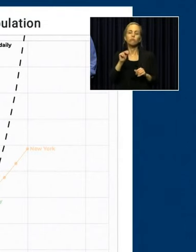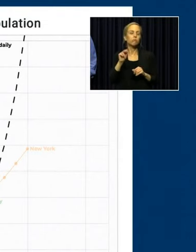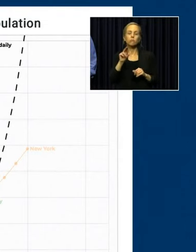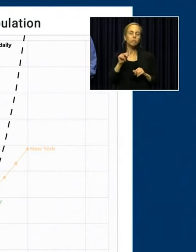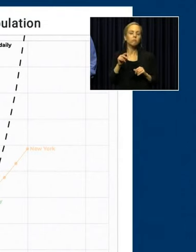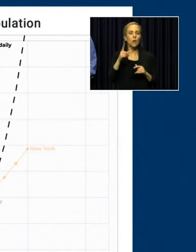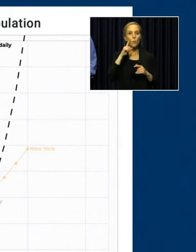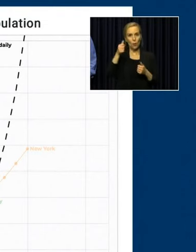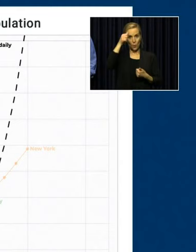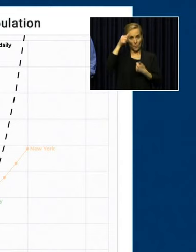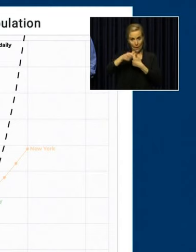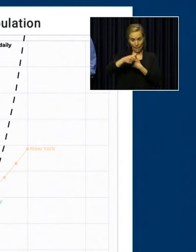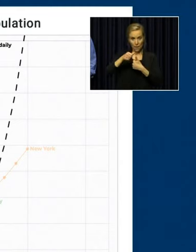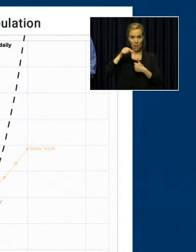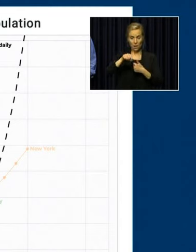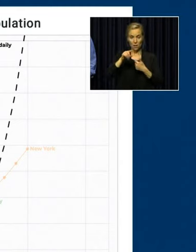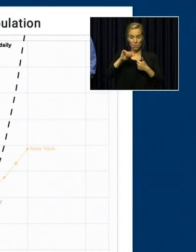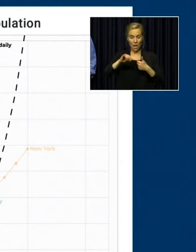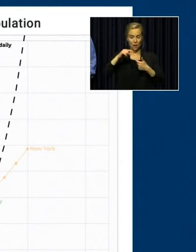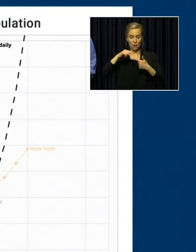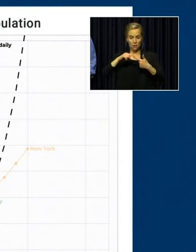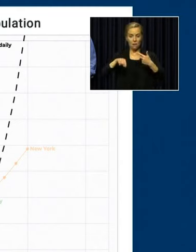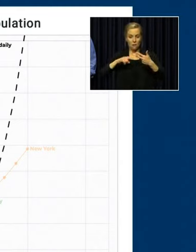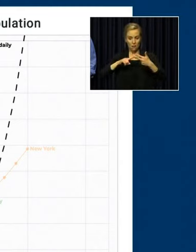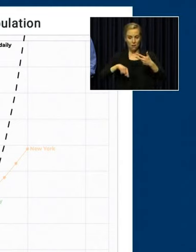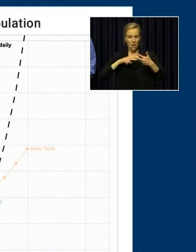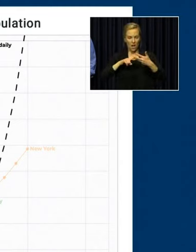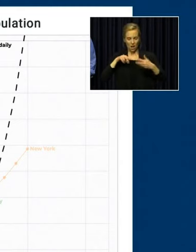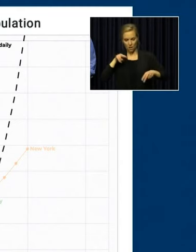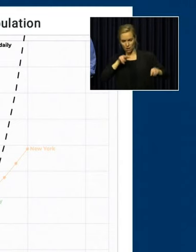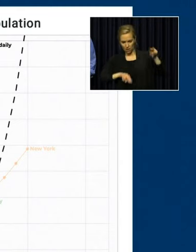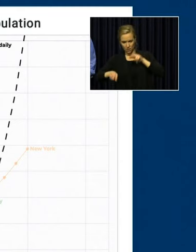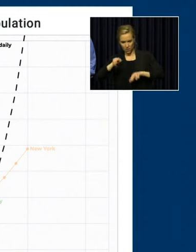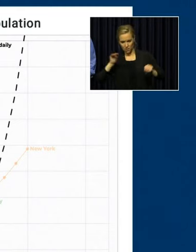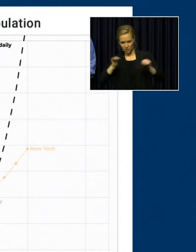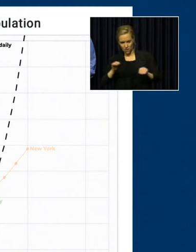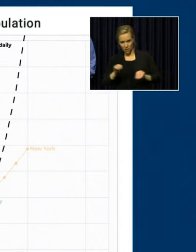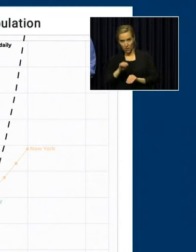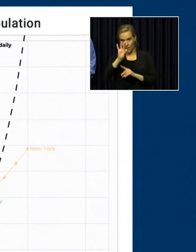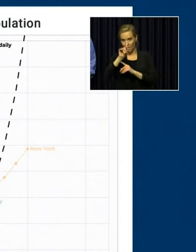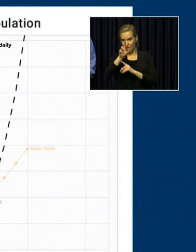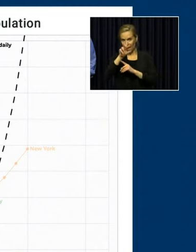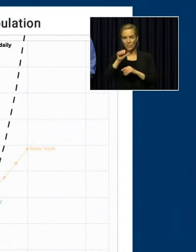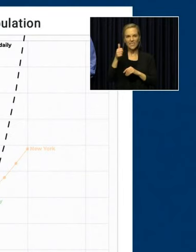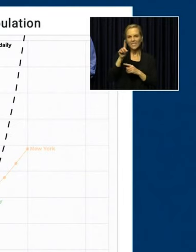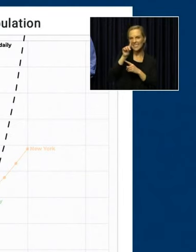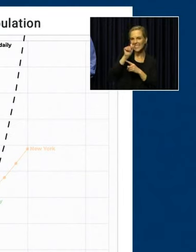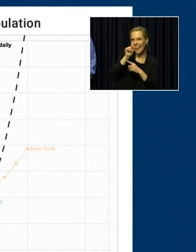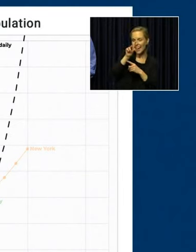IF WE DON'T FOLLOW THOSE RECOMMENDATIONS, IF WE DON'T SOCIALLY DISTANCE, WE RUN THE RISK OF UNDOING THIS AND GOING